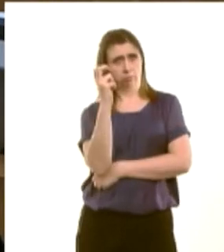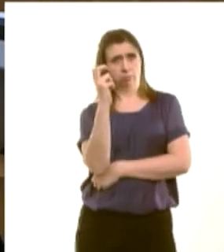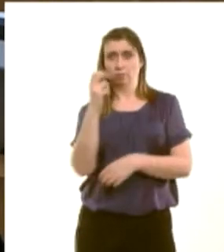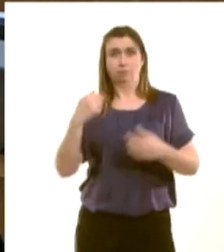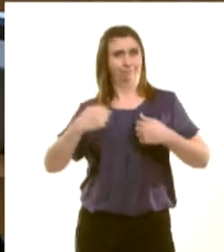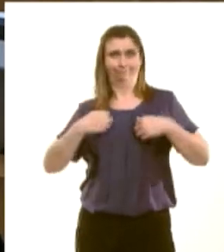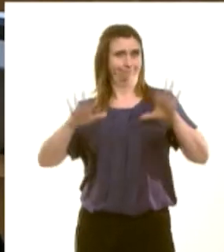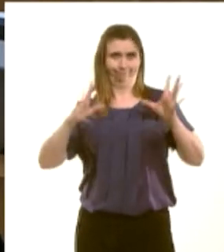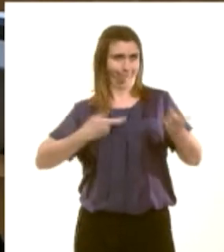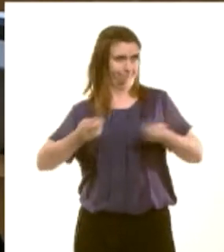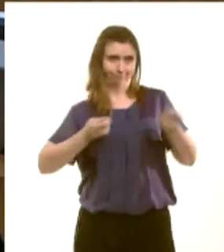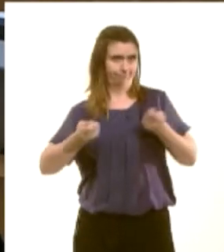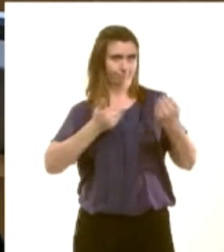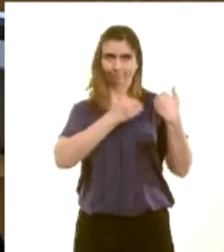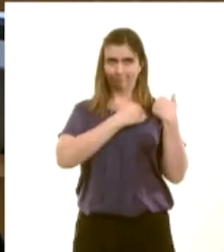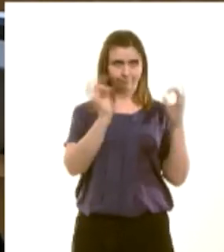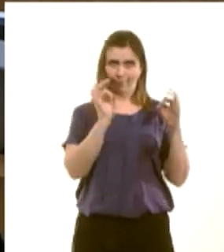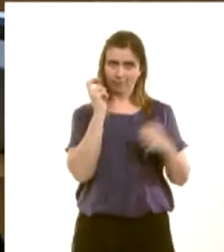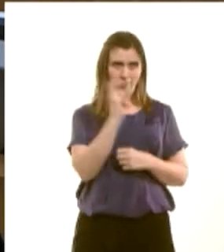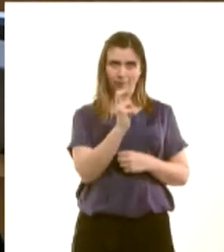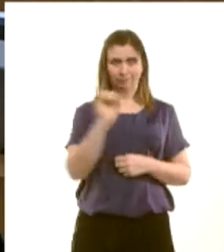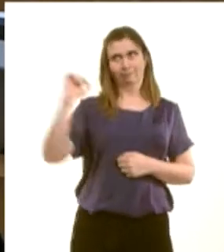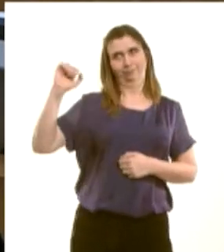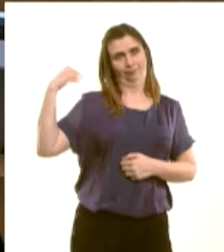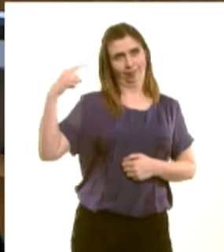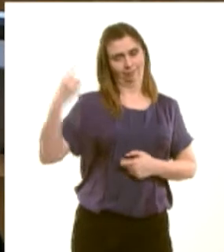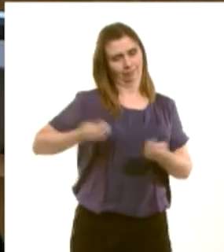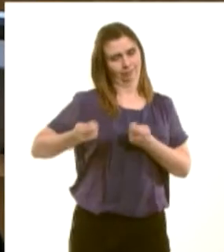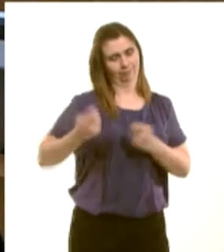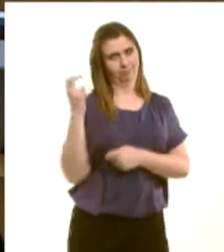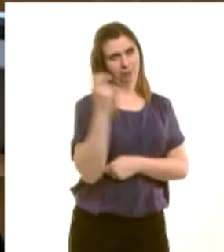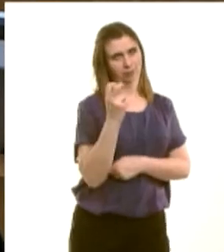Member will know, of bus services. Itís not always the case that there is proper integration